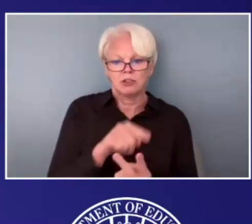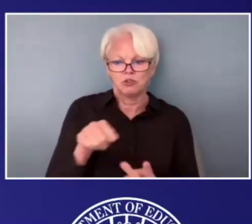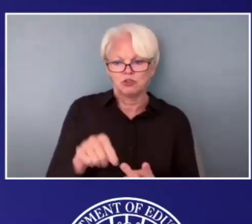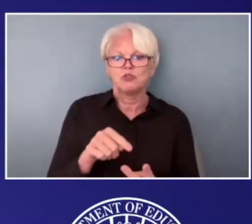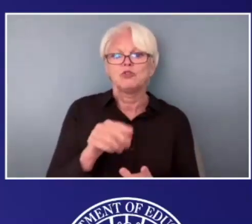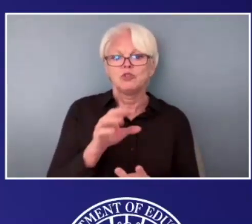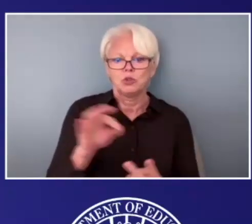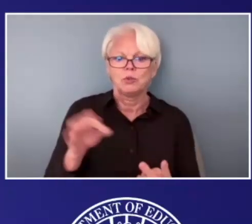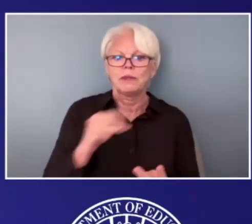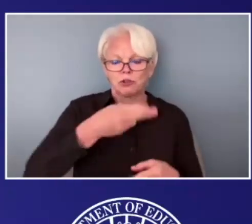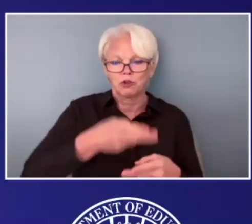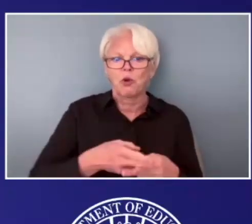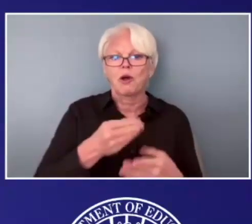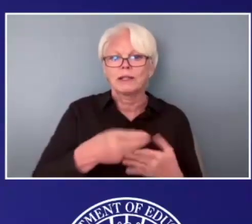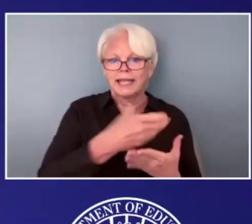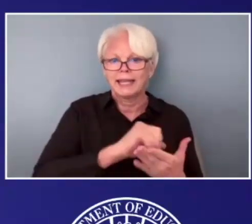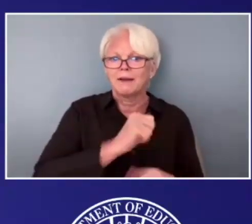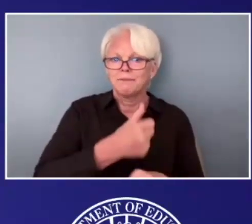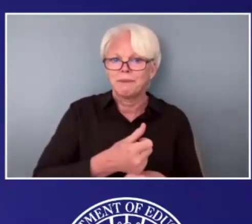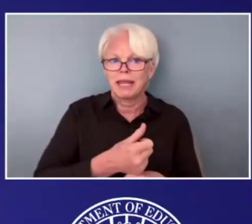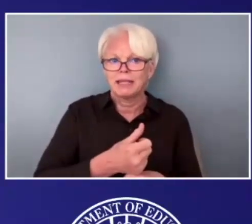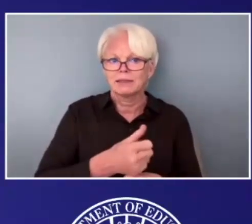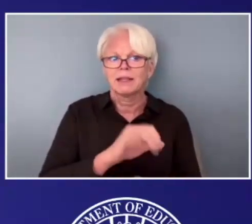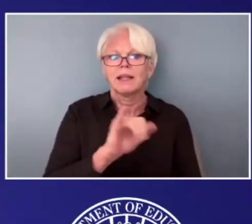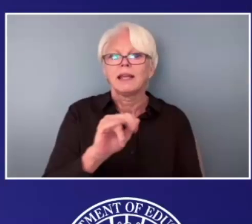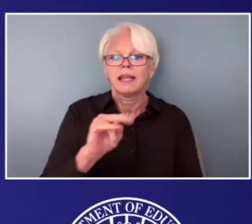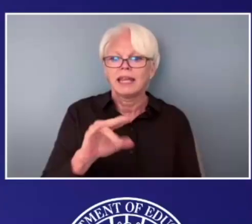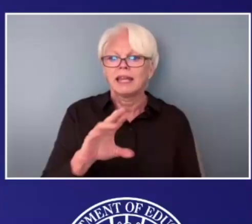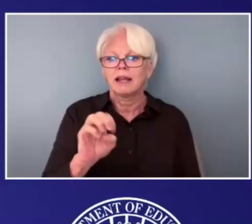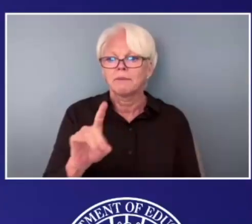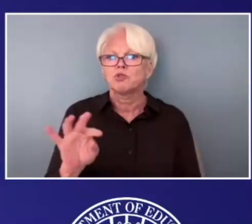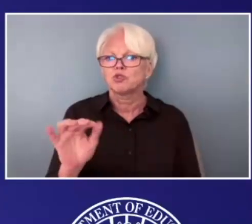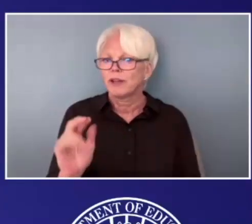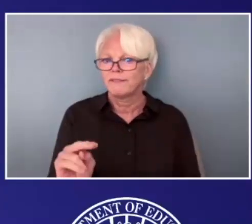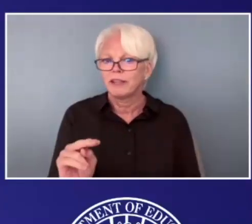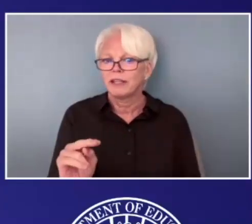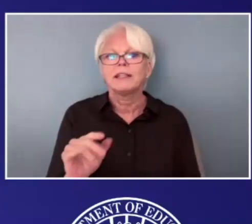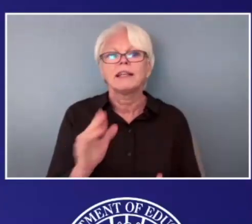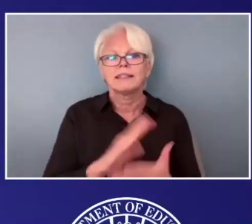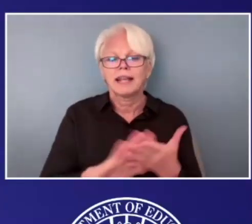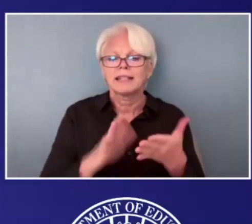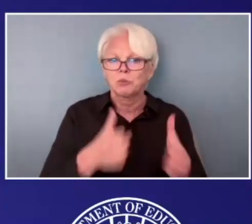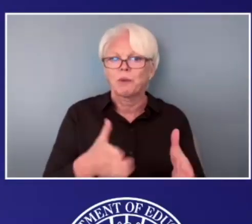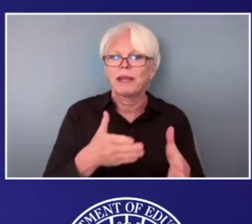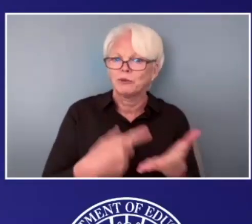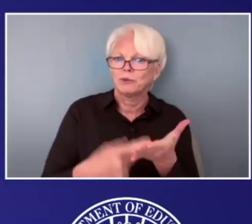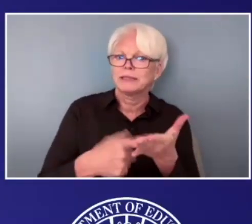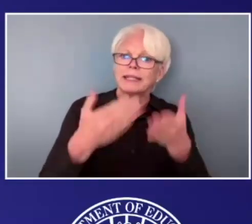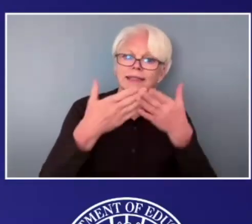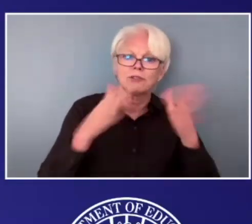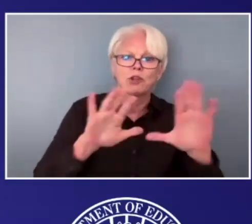Based Repayment. Income Driven was kind of a nice way to just talk about the general category. But my understanding -- our understanding is